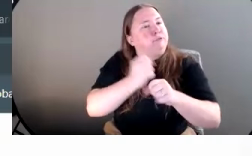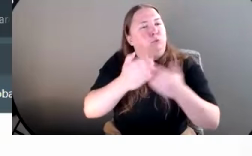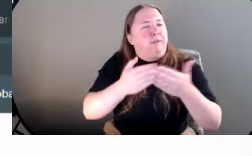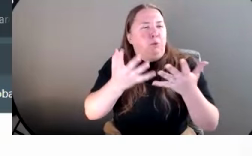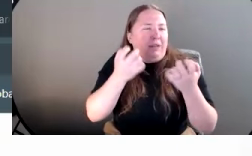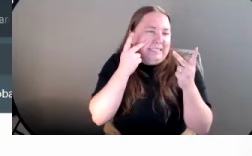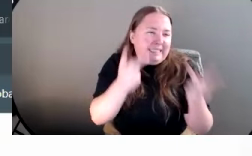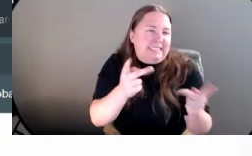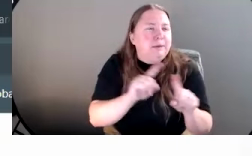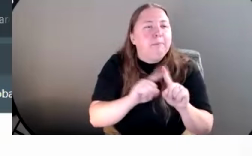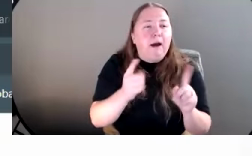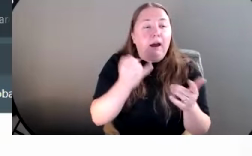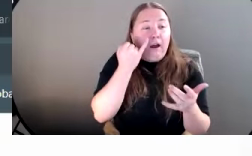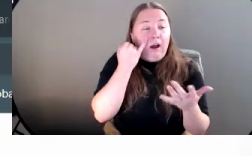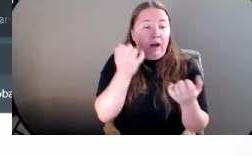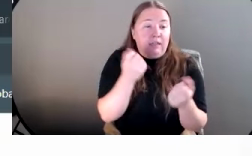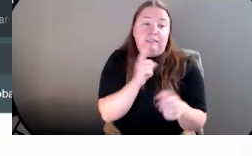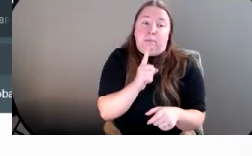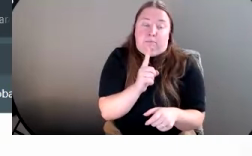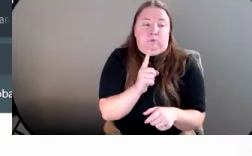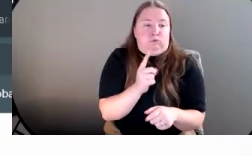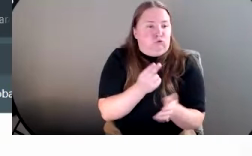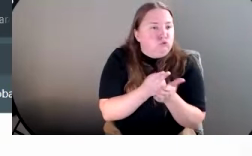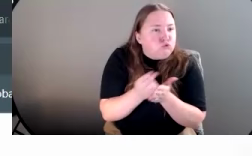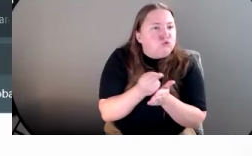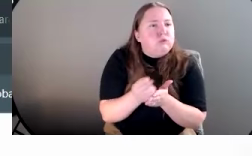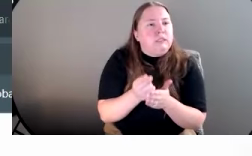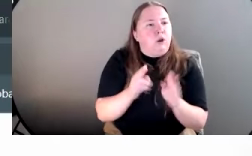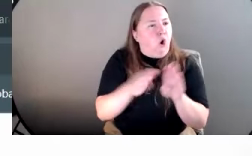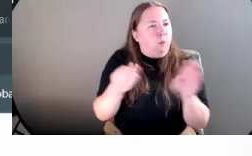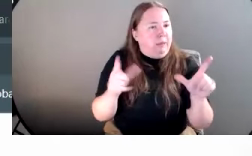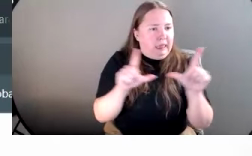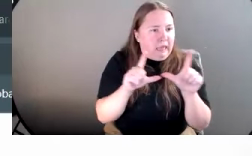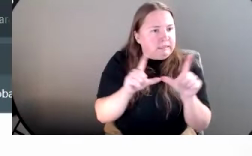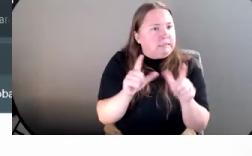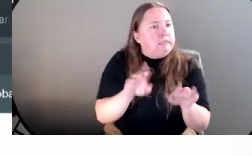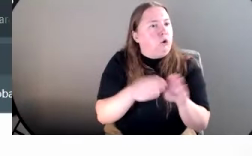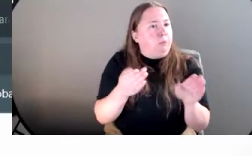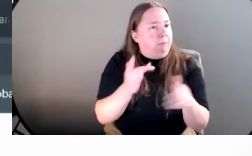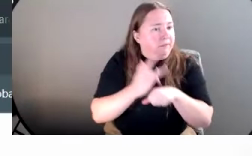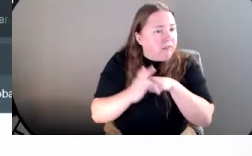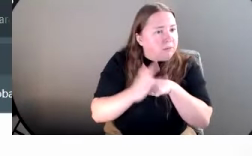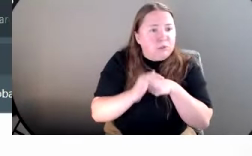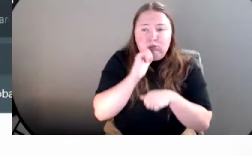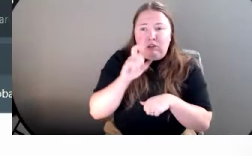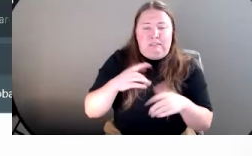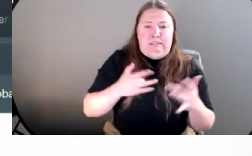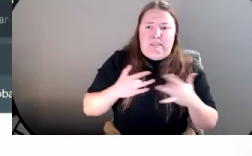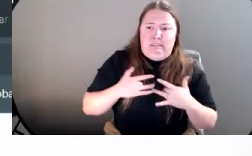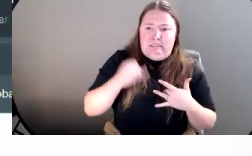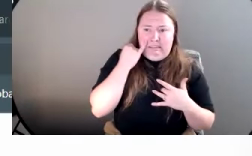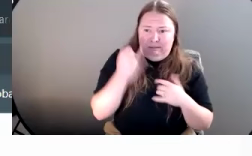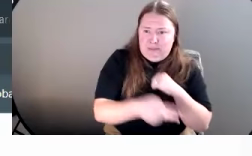But if you want something that is truly, openly licensed, openly available, you don't really have to worry if it's been stealing from actual artists.